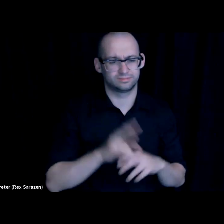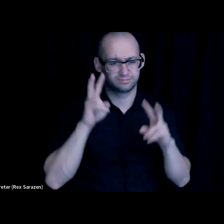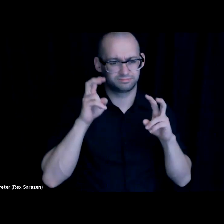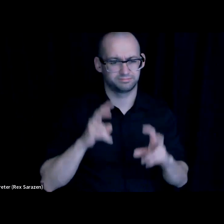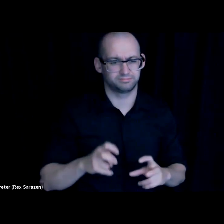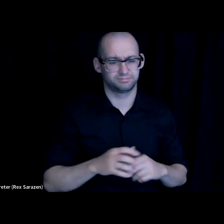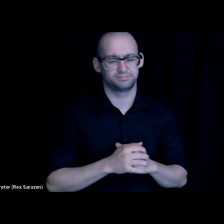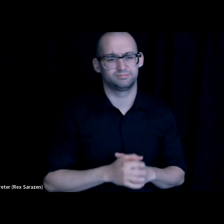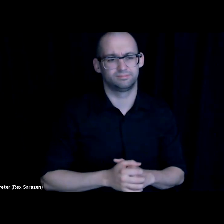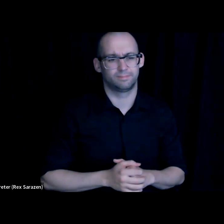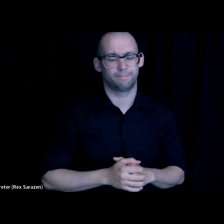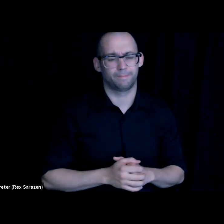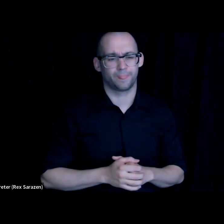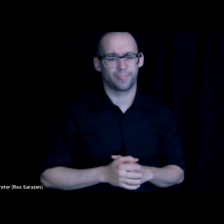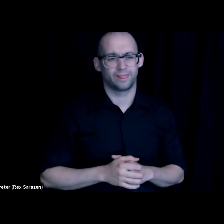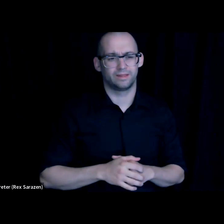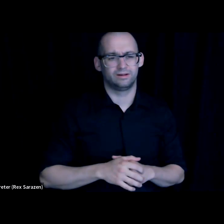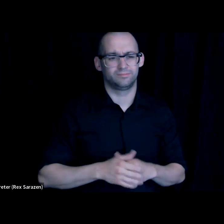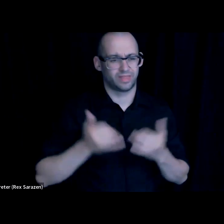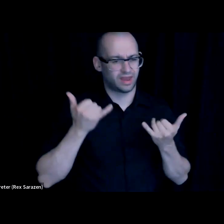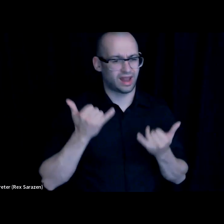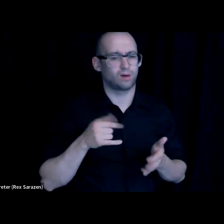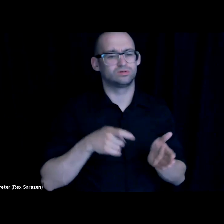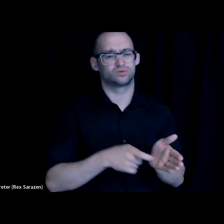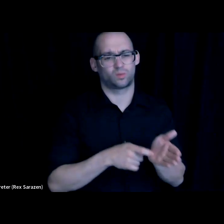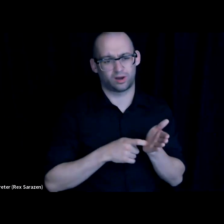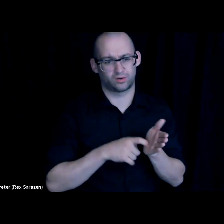all of our students, and it's now officially mandatory. Our State administrator has made